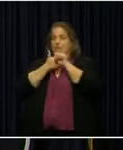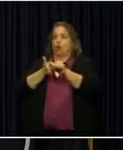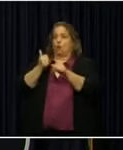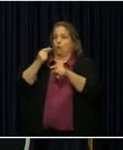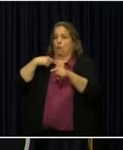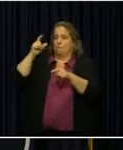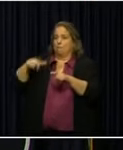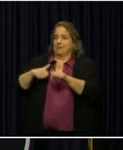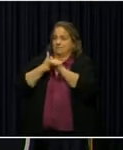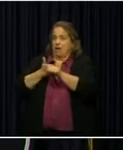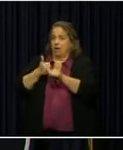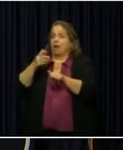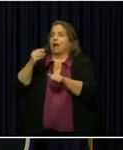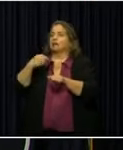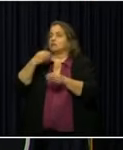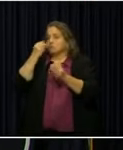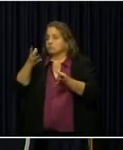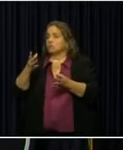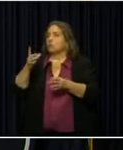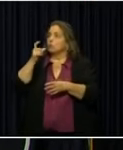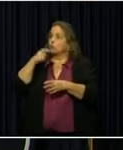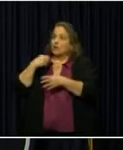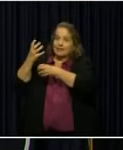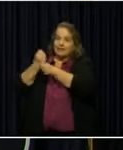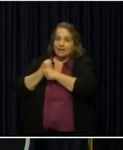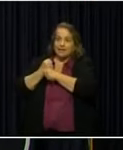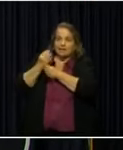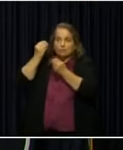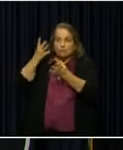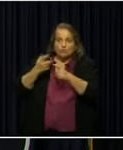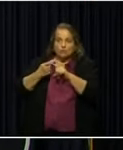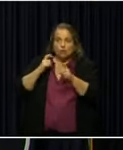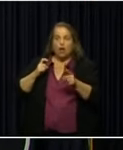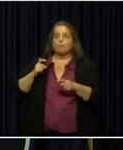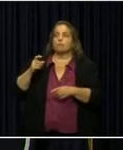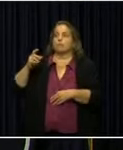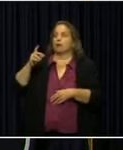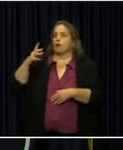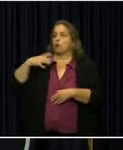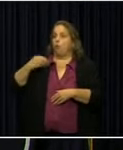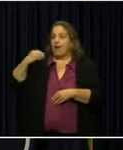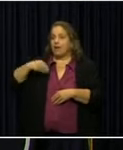SMALL WAYS IN MAY, AND THEN HAVE A LOT MORE HOSPITALITY MIHM AS